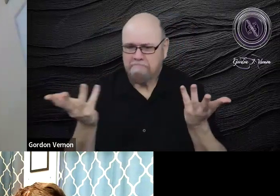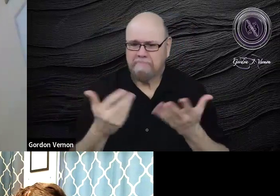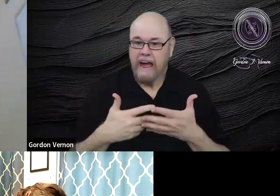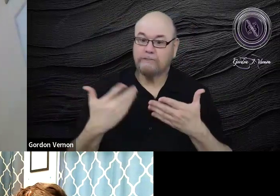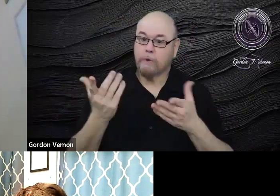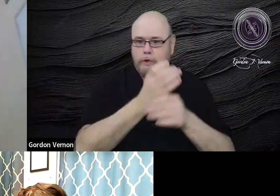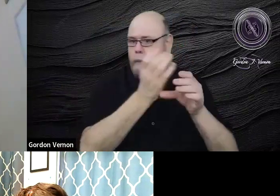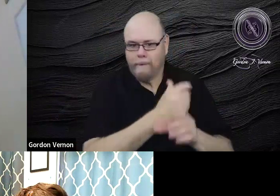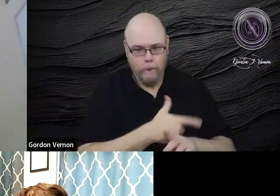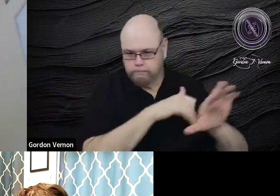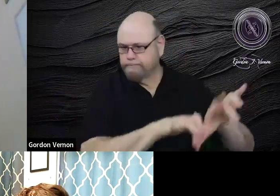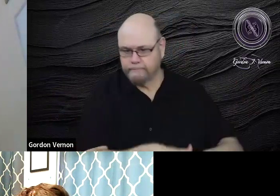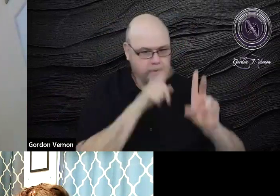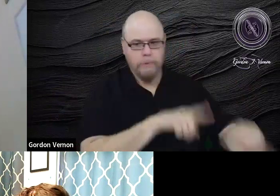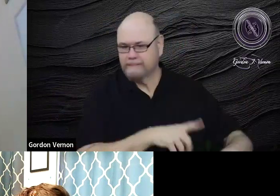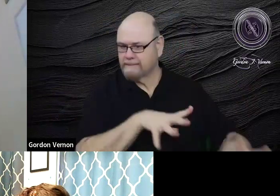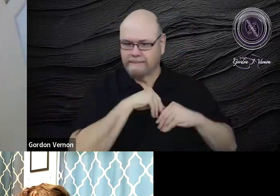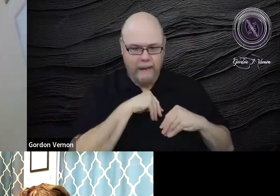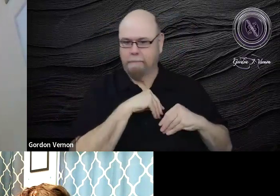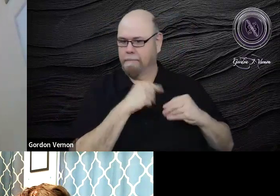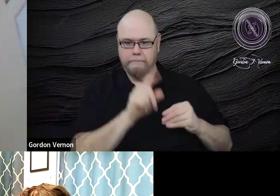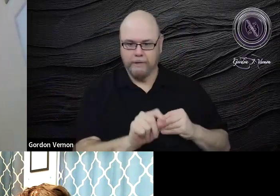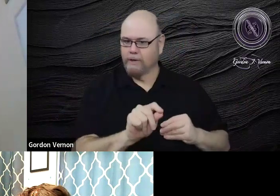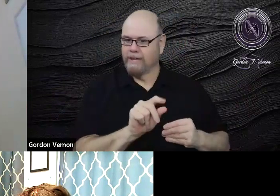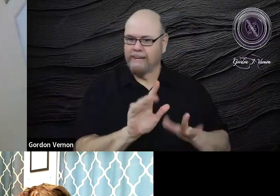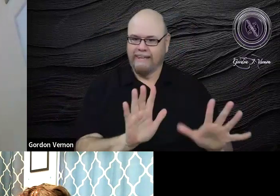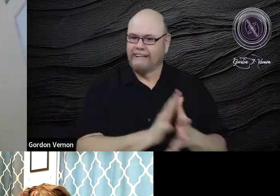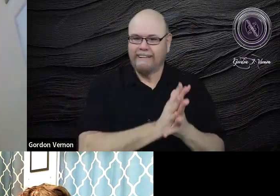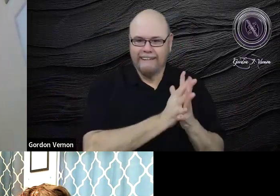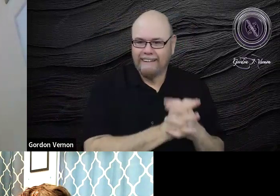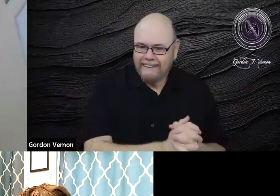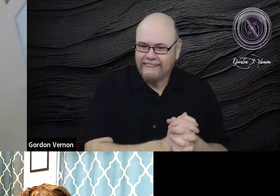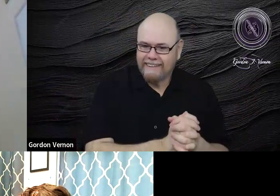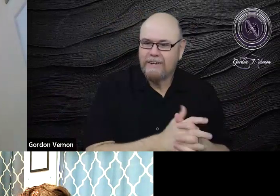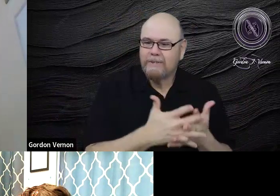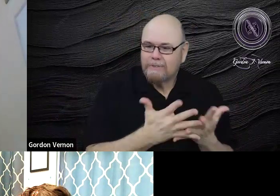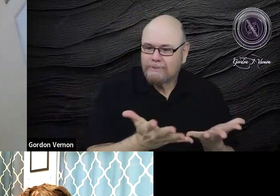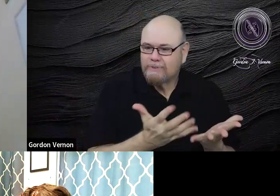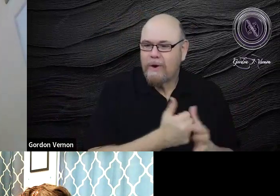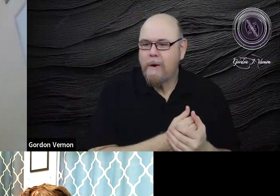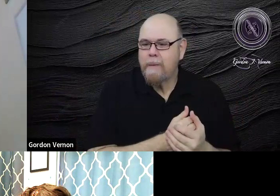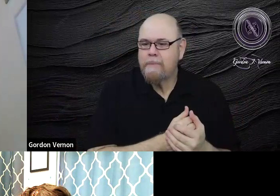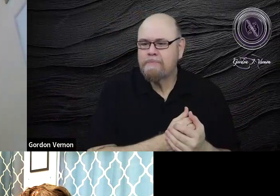effects in the auditory modality, whether they would relate or transfer to the visual modality, for example.